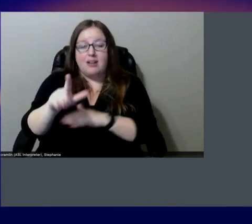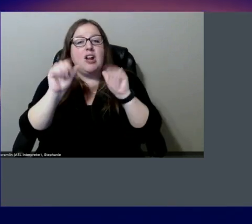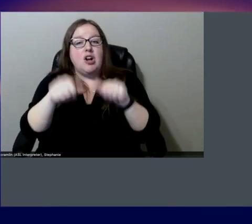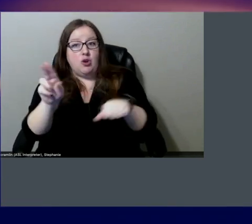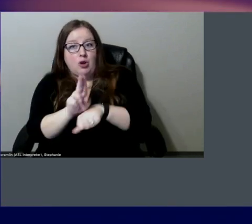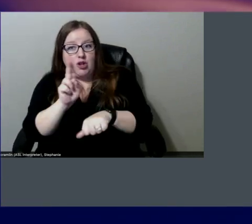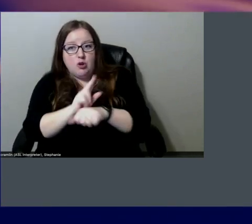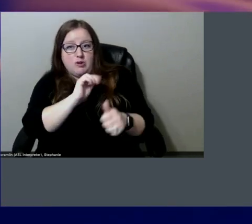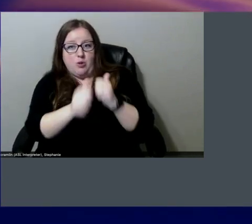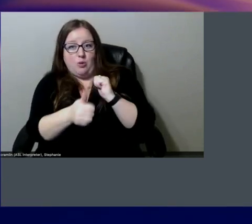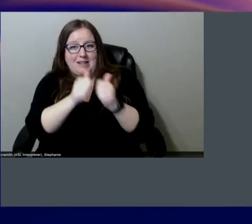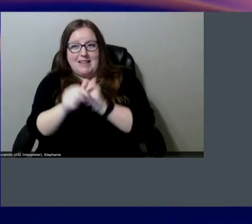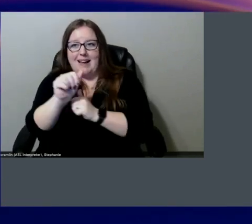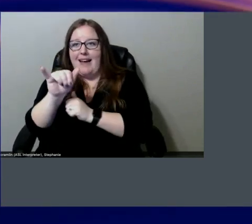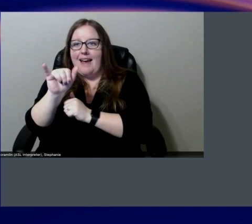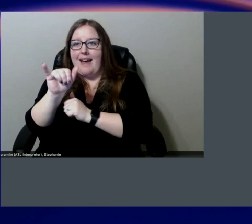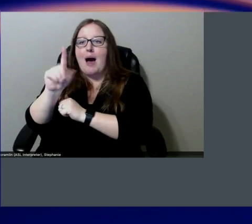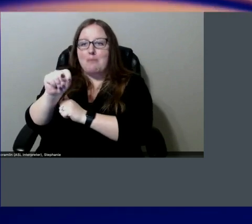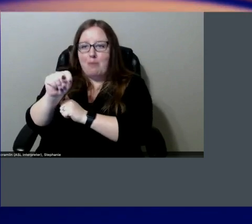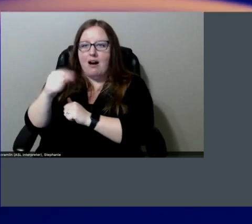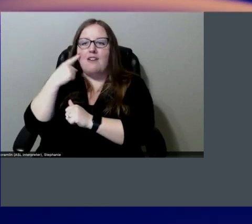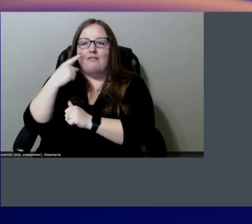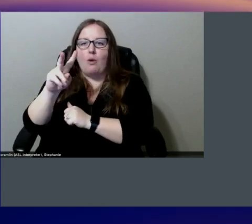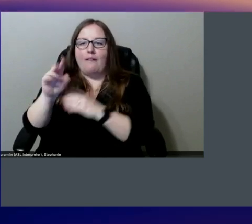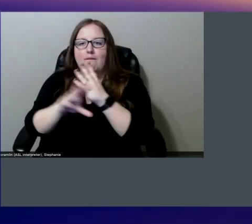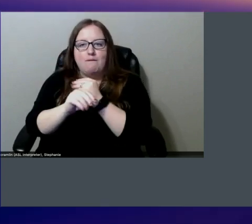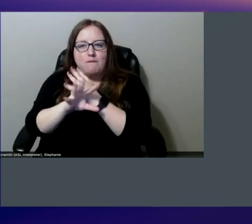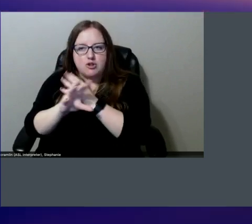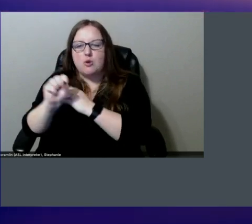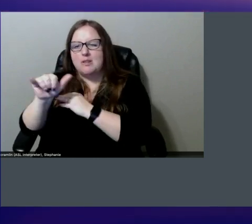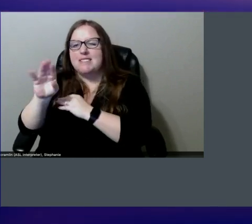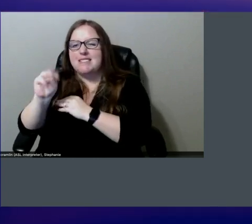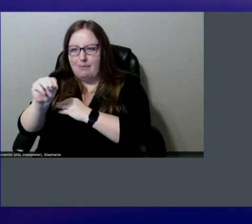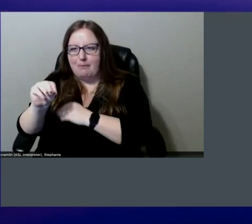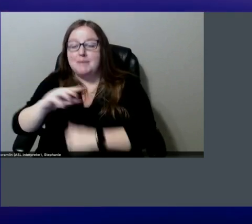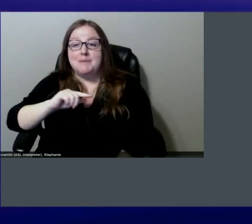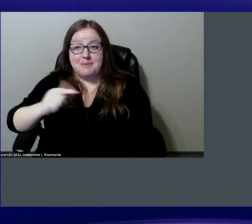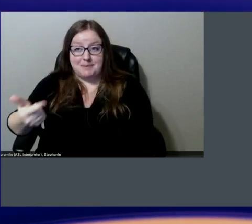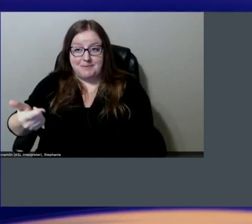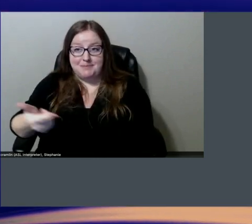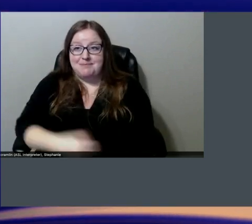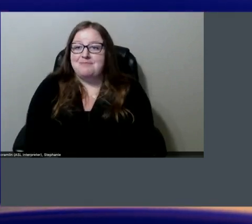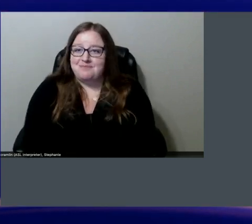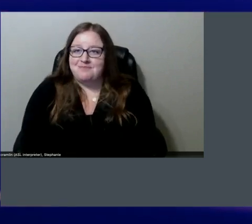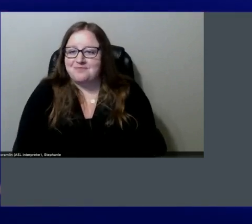in a virtual simulation on a DeepRacer track. I think that's pretty amazing, right?